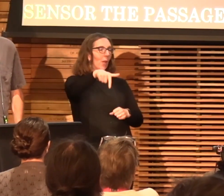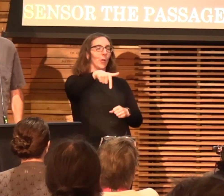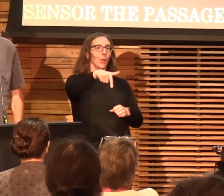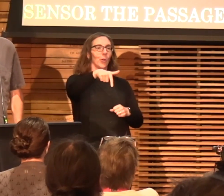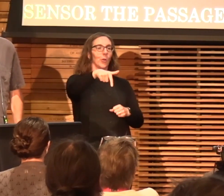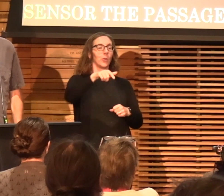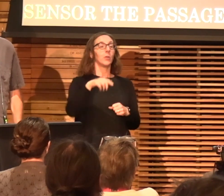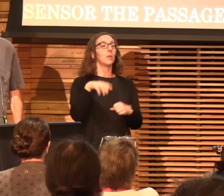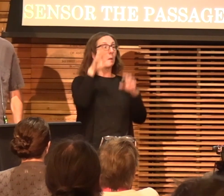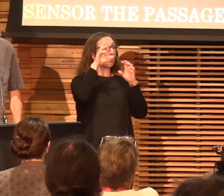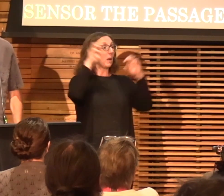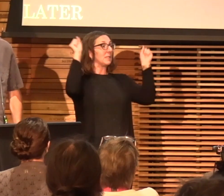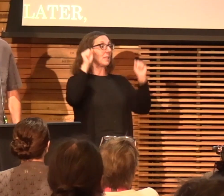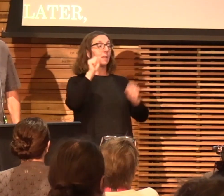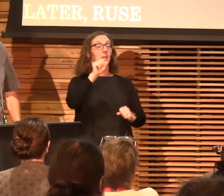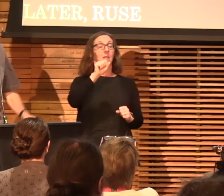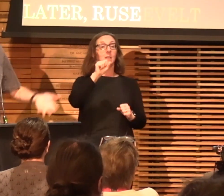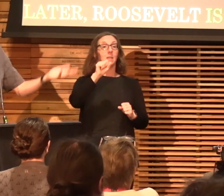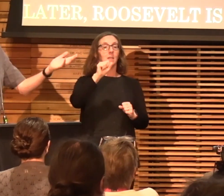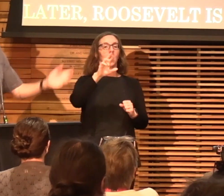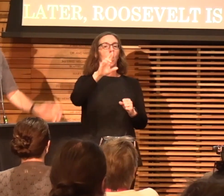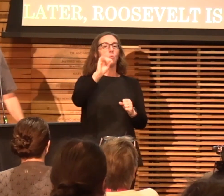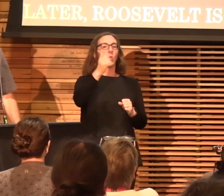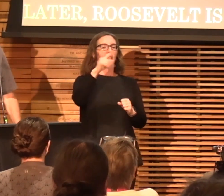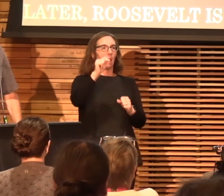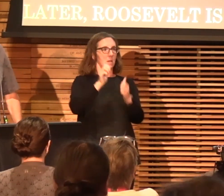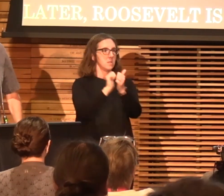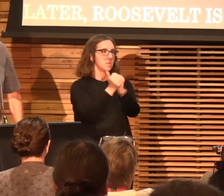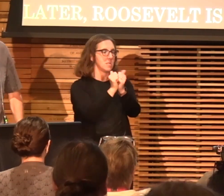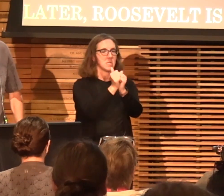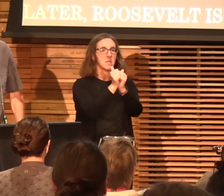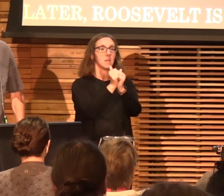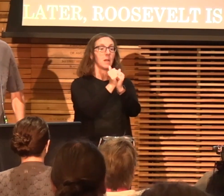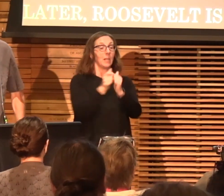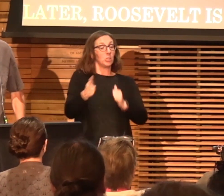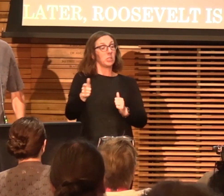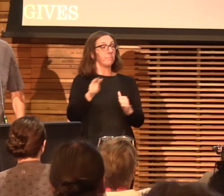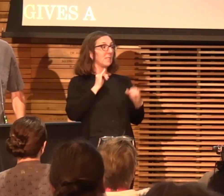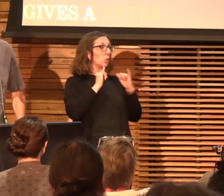Roosevelt is running for president. She gives an interview to "The New York Times"